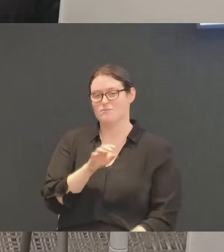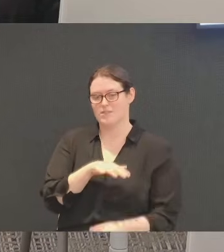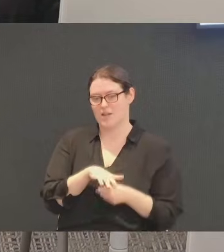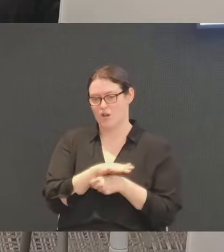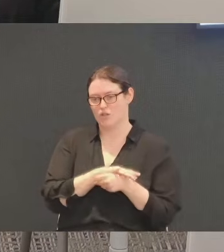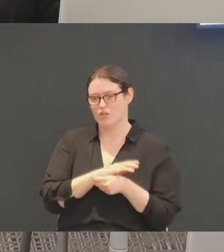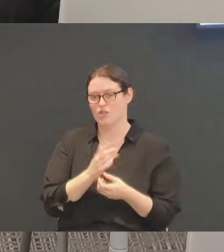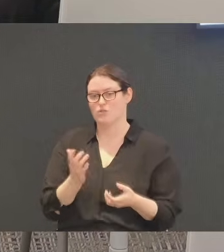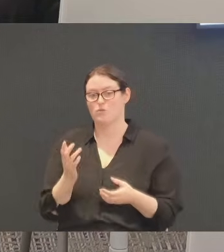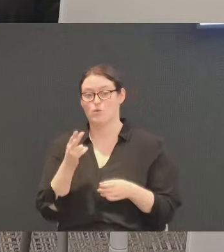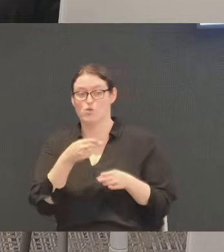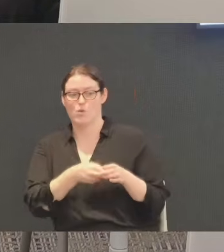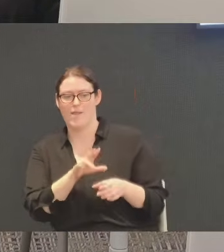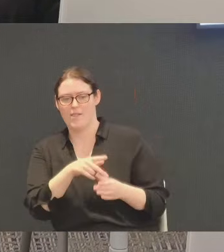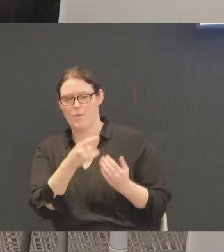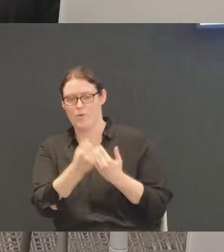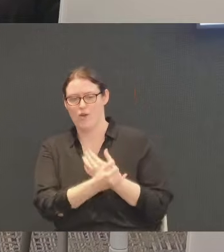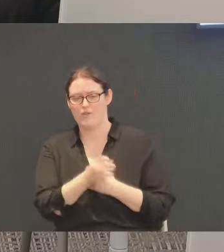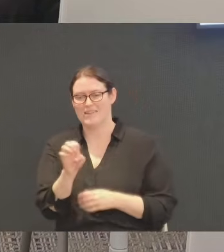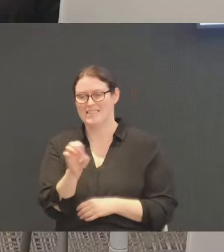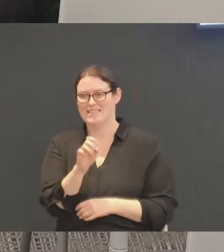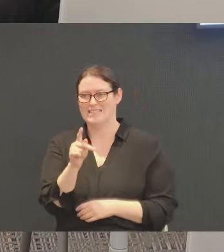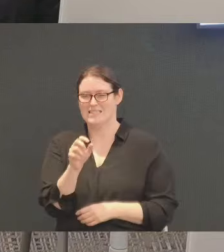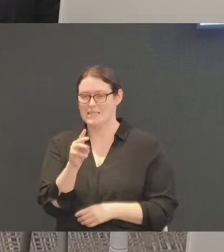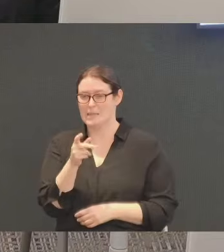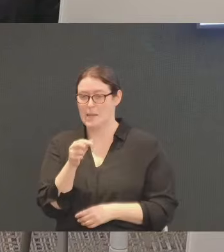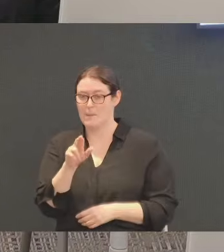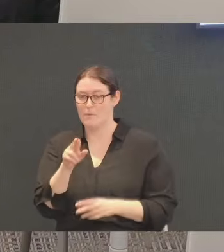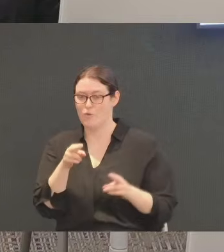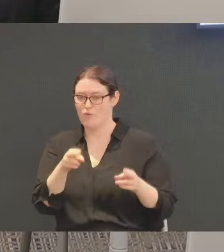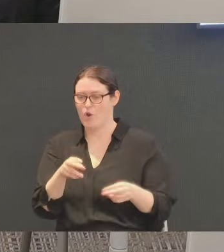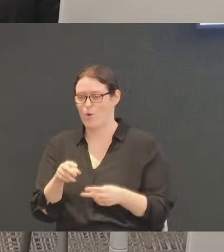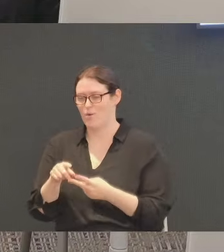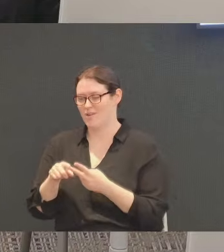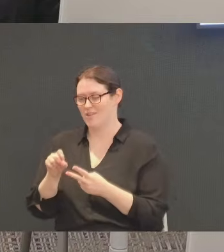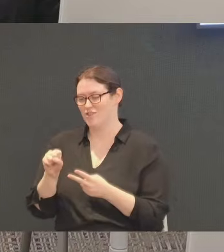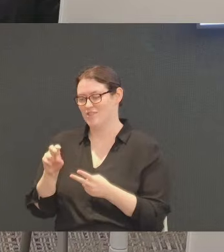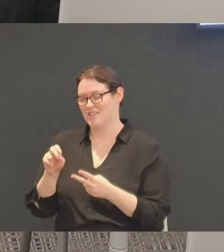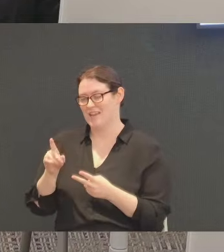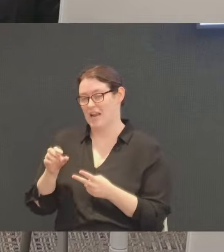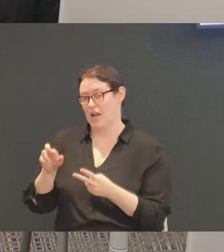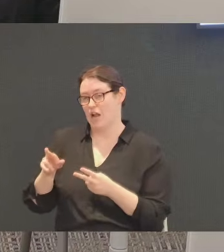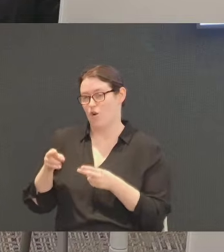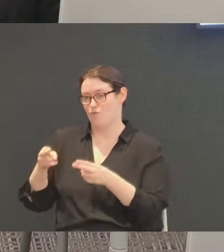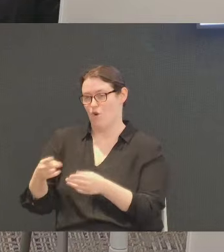their project for the East Kemper Road and Snider Road projects. These are both the county roads